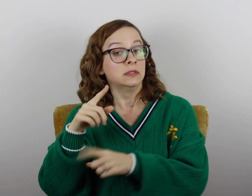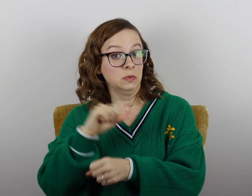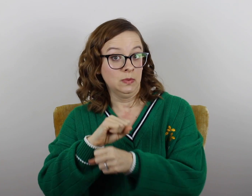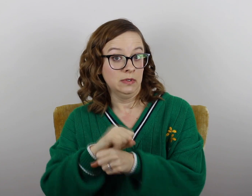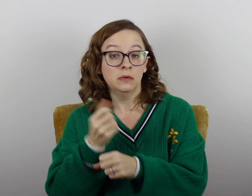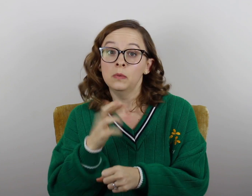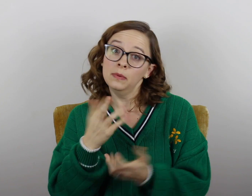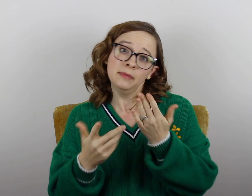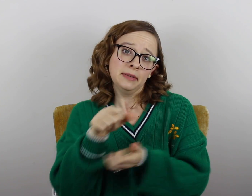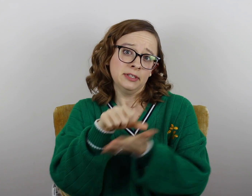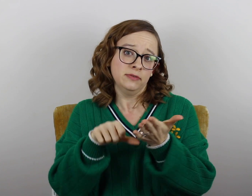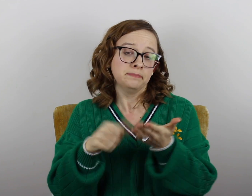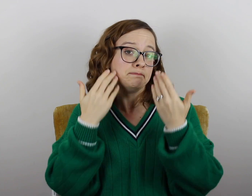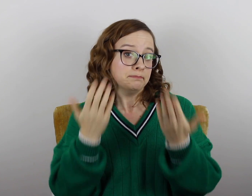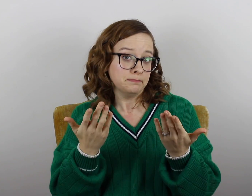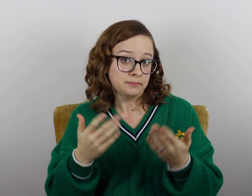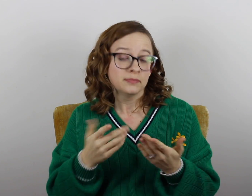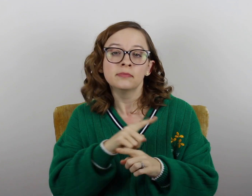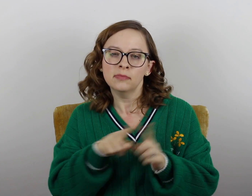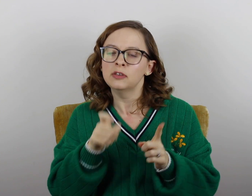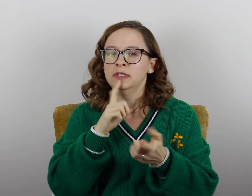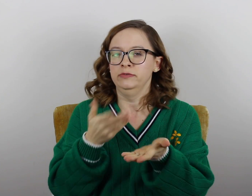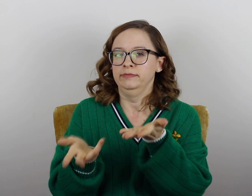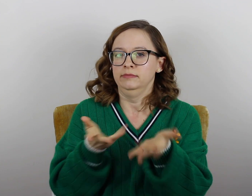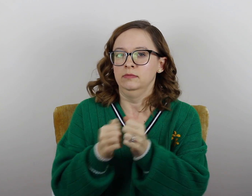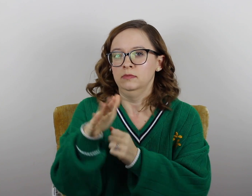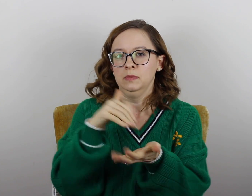everyday habits, whether that's work or home, or surgery.